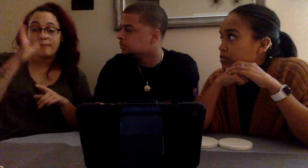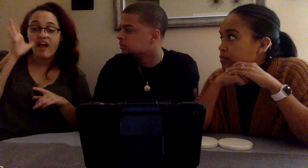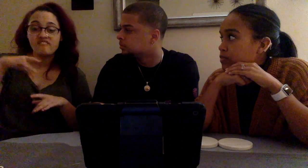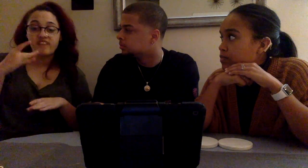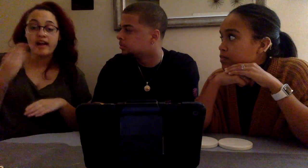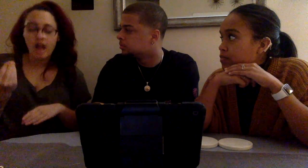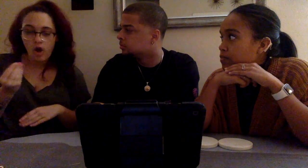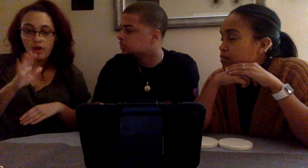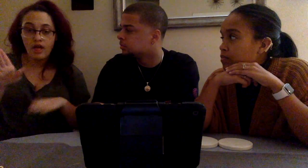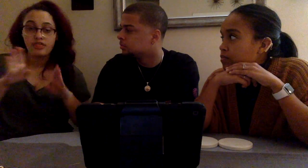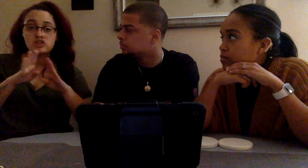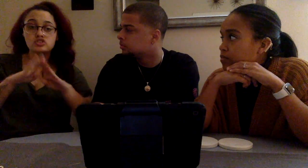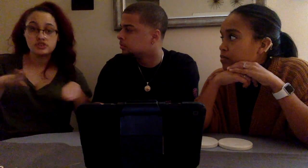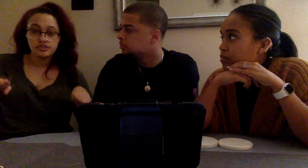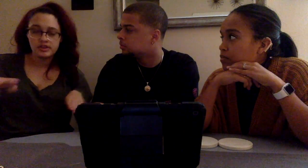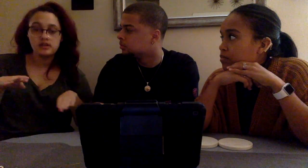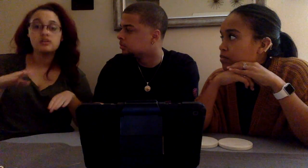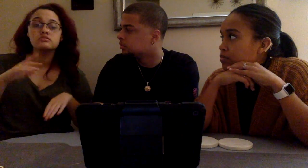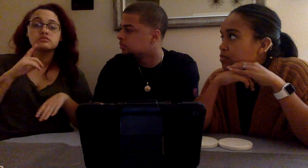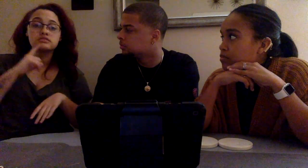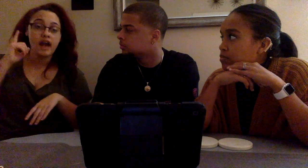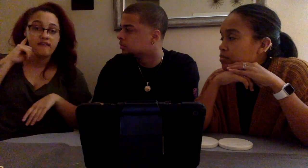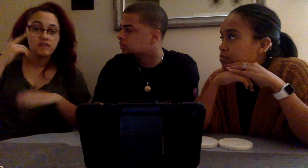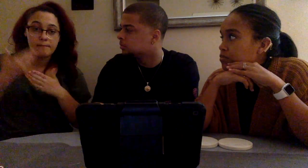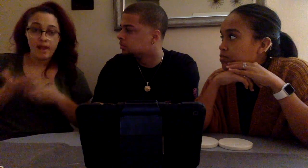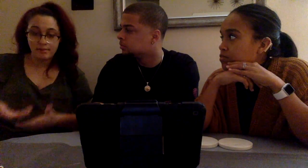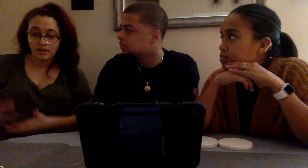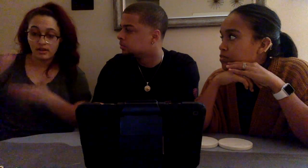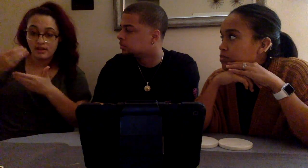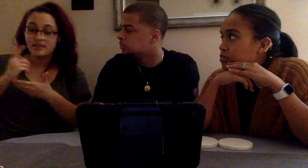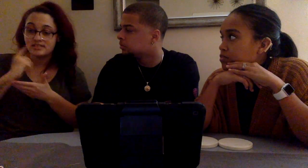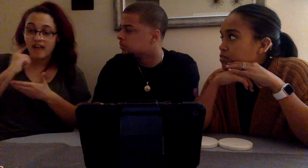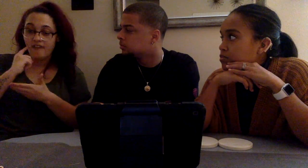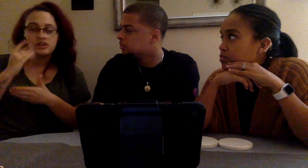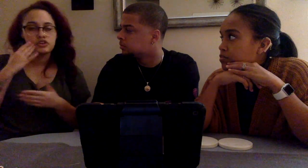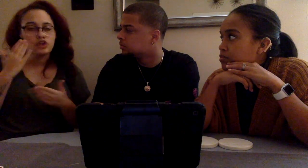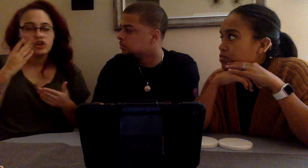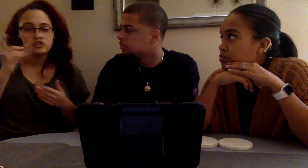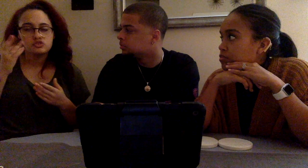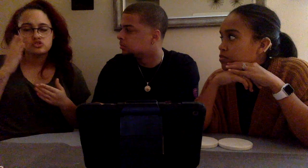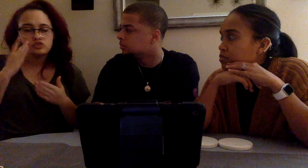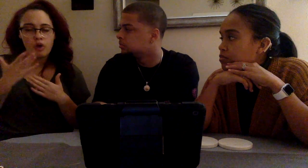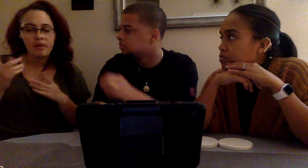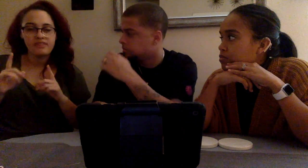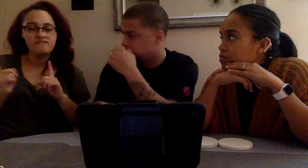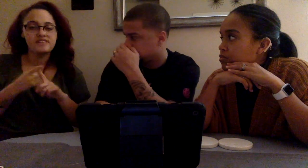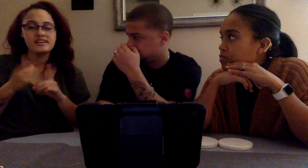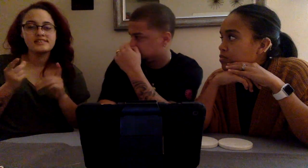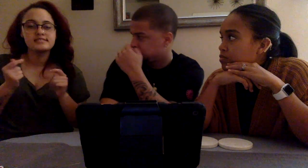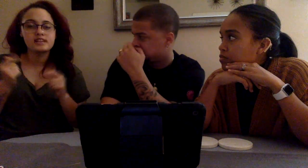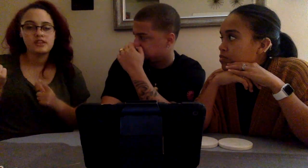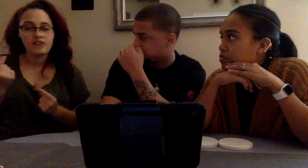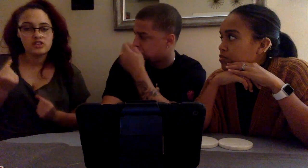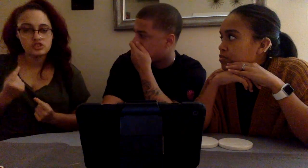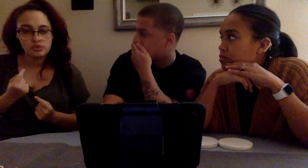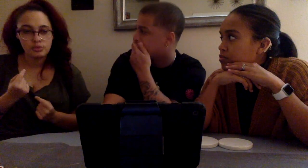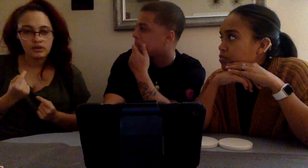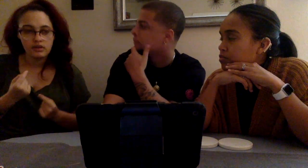a parent find out that their child(ren) is deaf at birth and do you know what's the first thing they do?